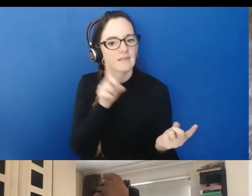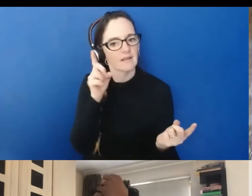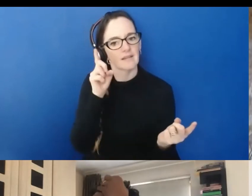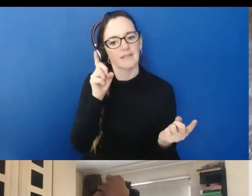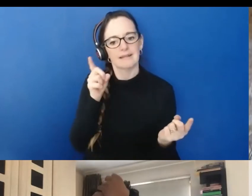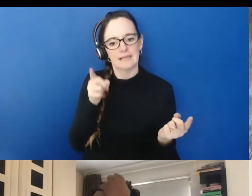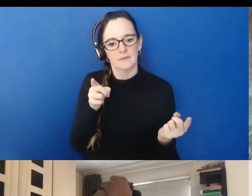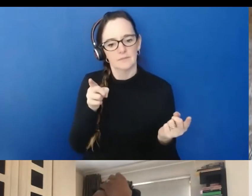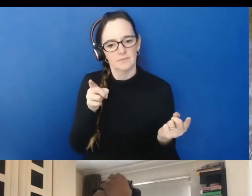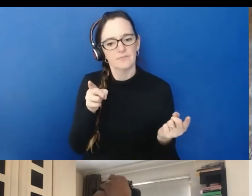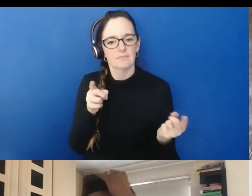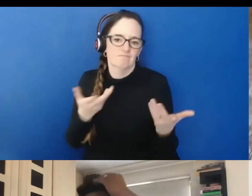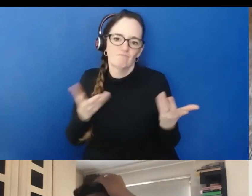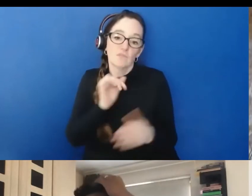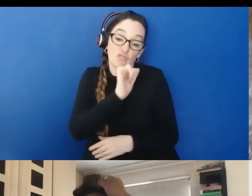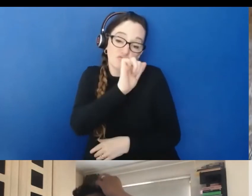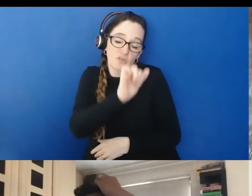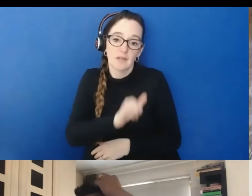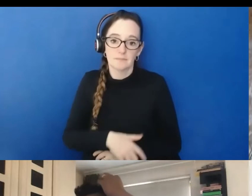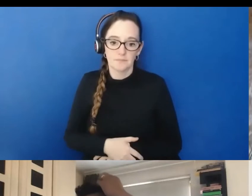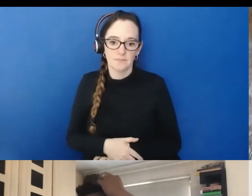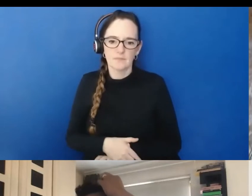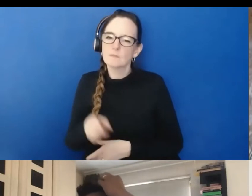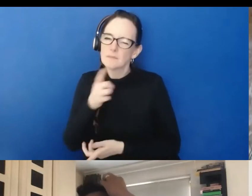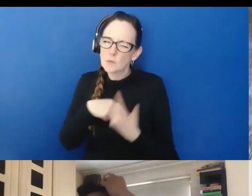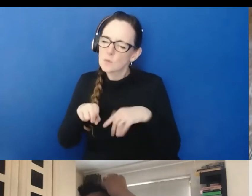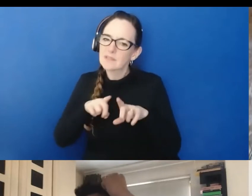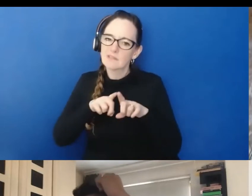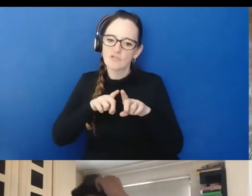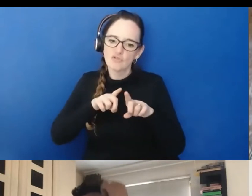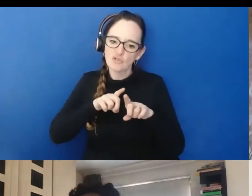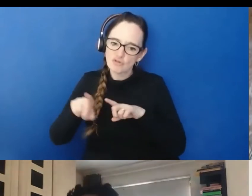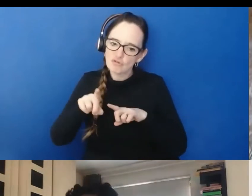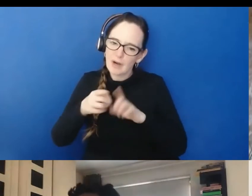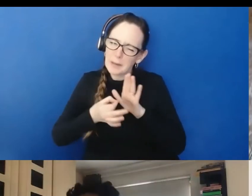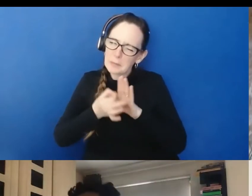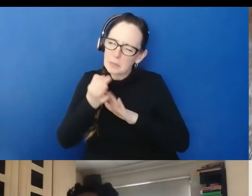of course and that's something we're trying to solve but it's